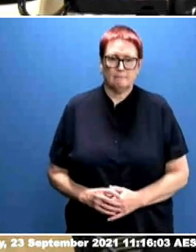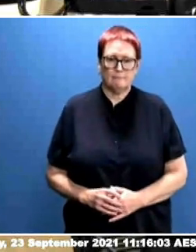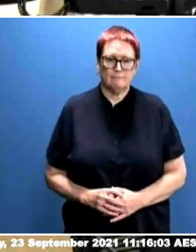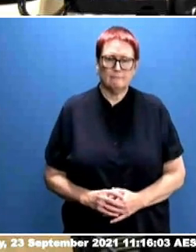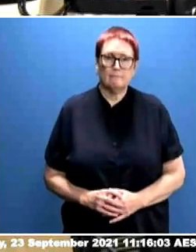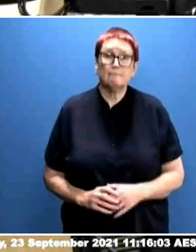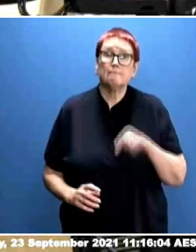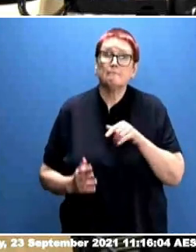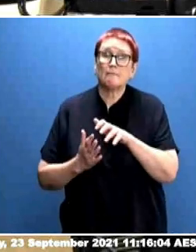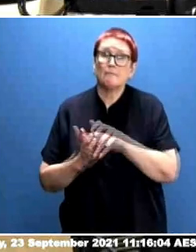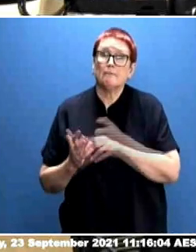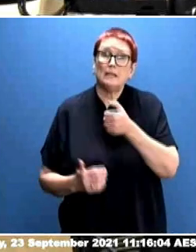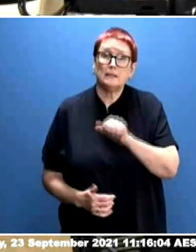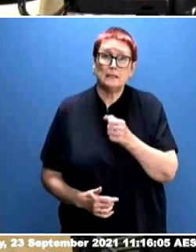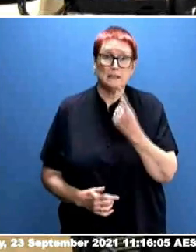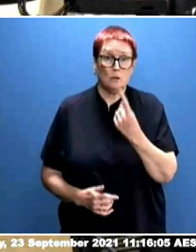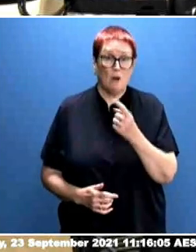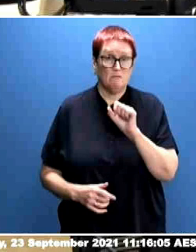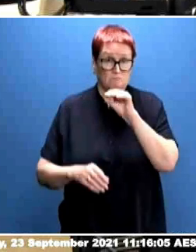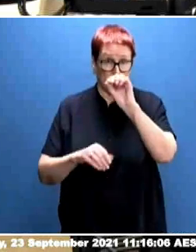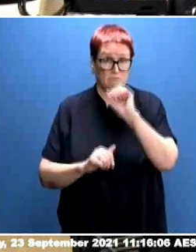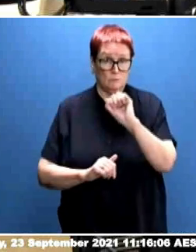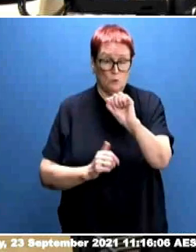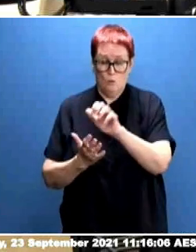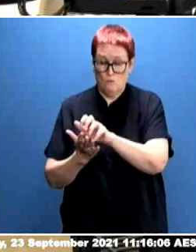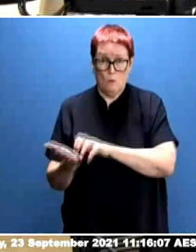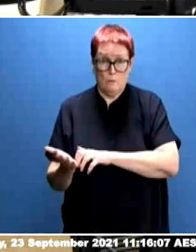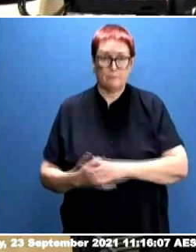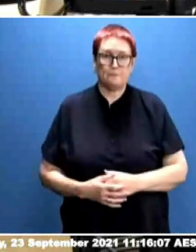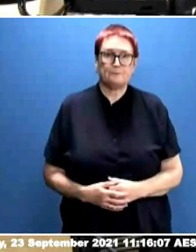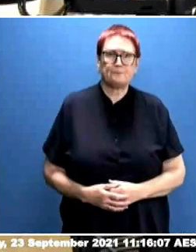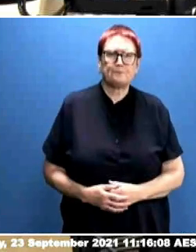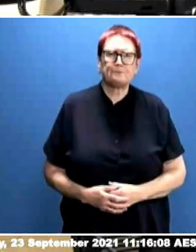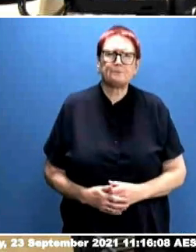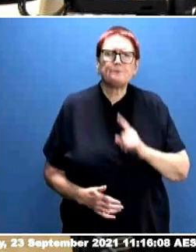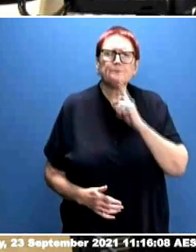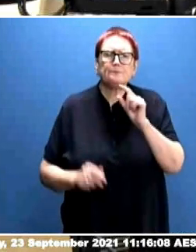Now, page 61 of your report, you have identified a section